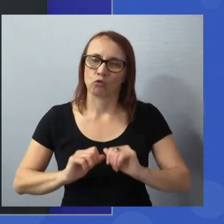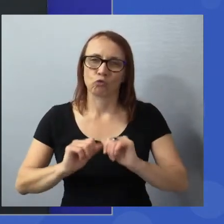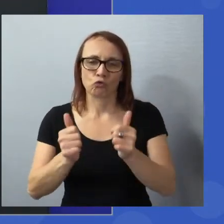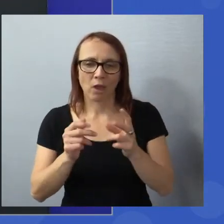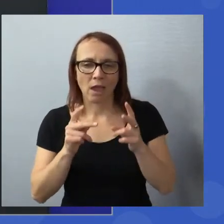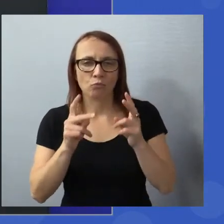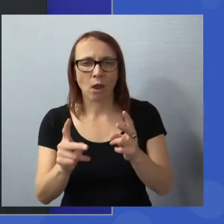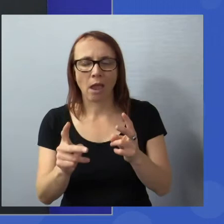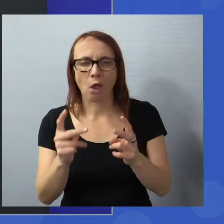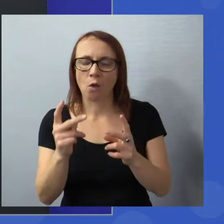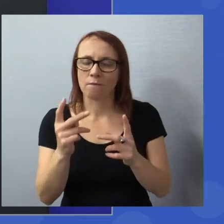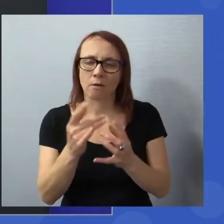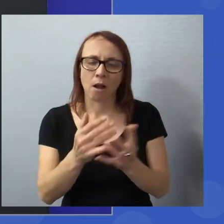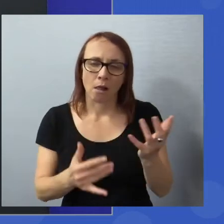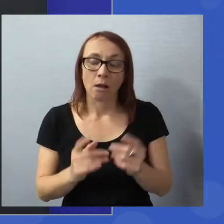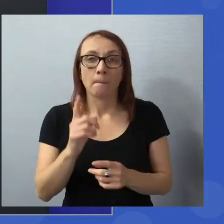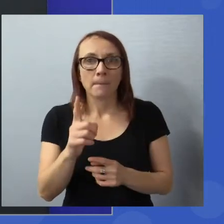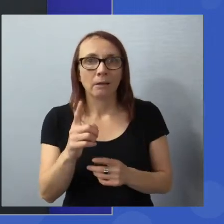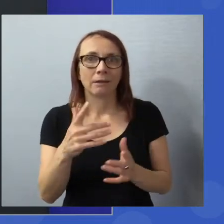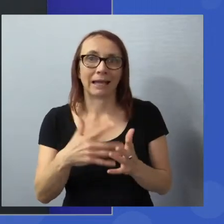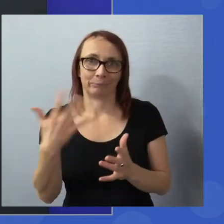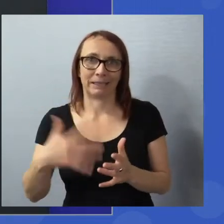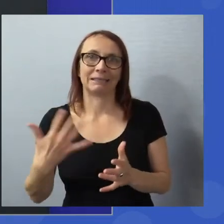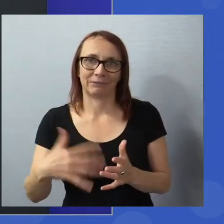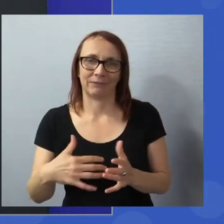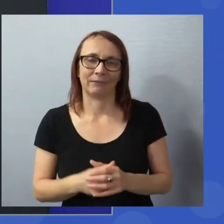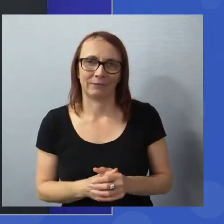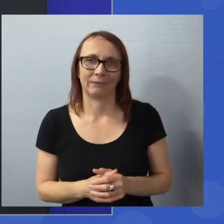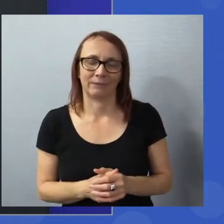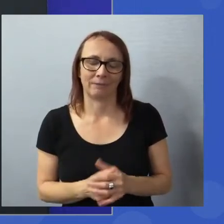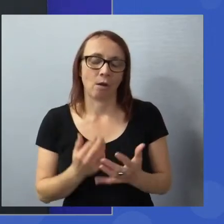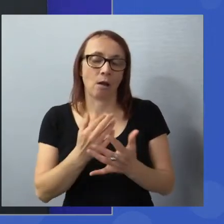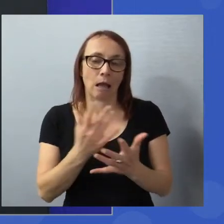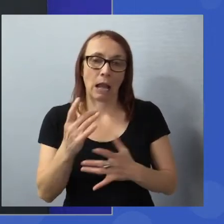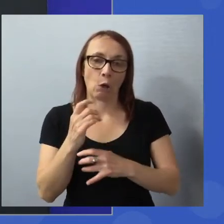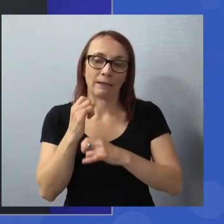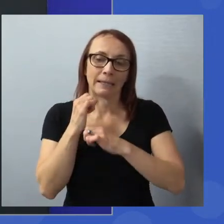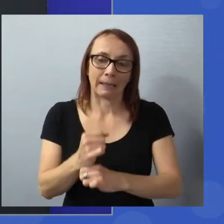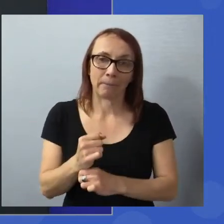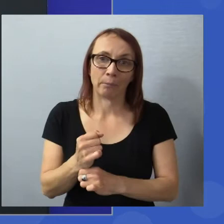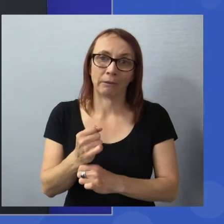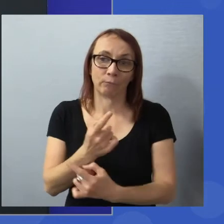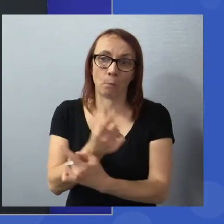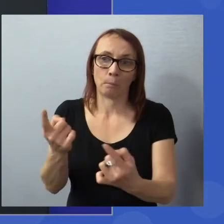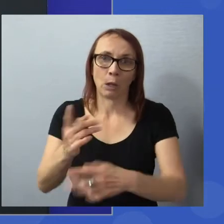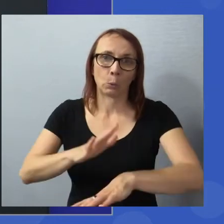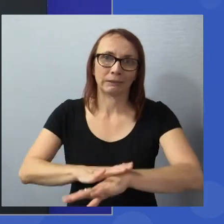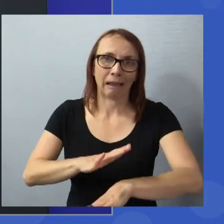many things at the same time they're quite expensive they require a lot of commitment from you the members of the assembly so we can't have citizens